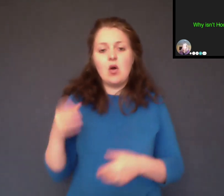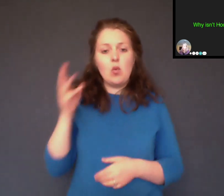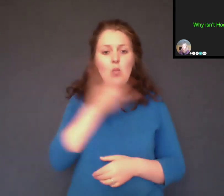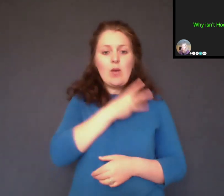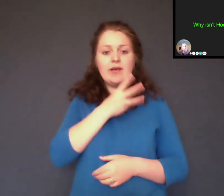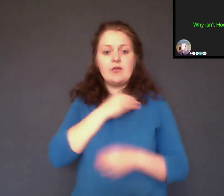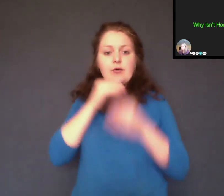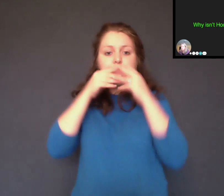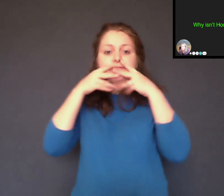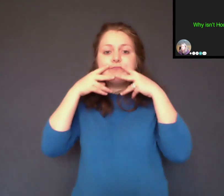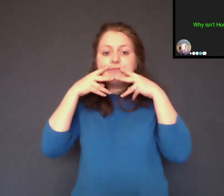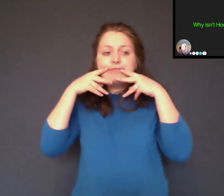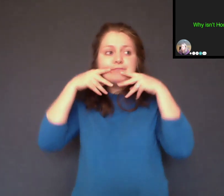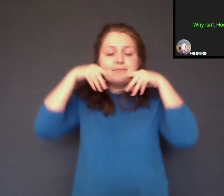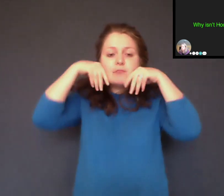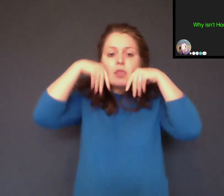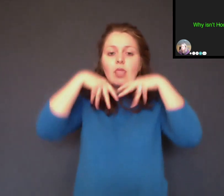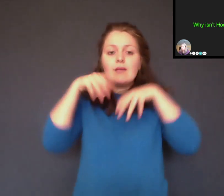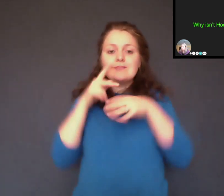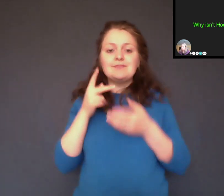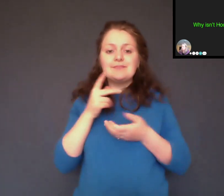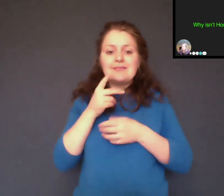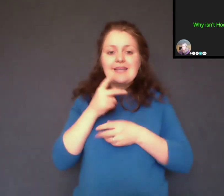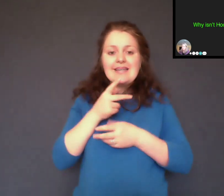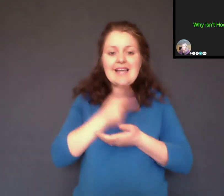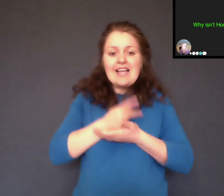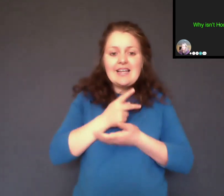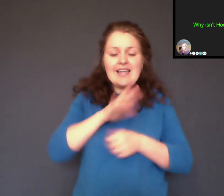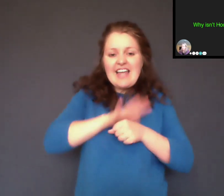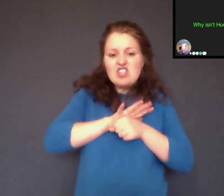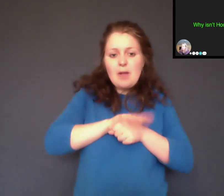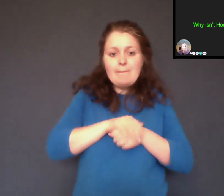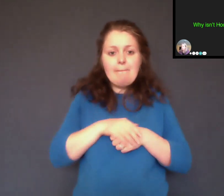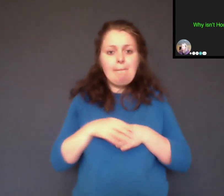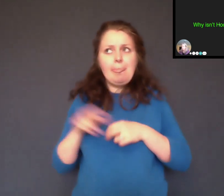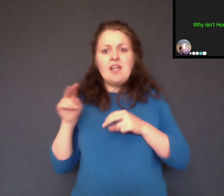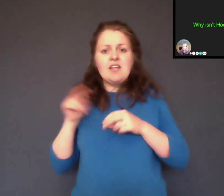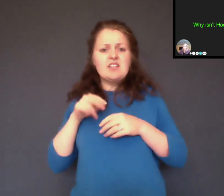mouth he stared at the cloud of dust that hung around the stairs unable to see the creature